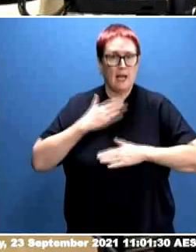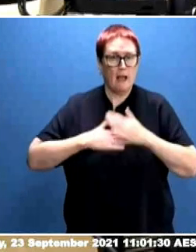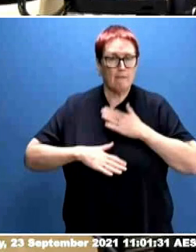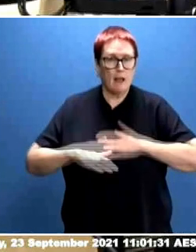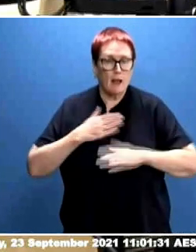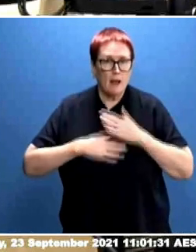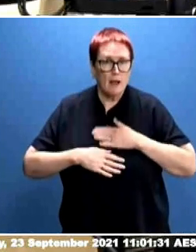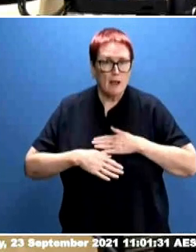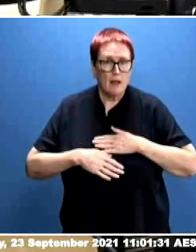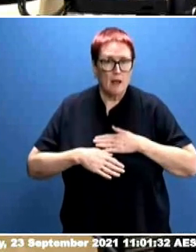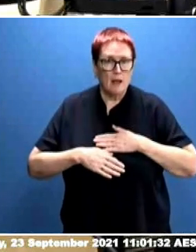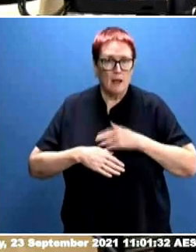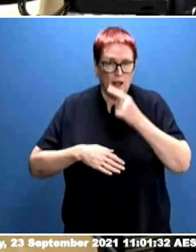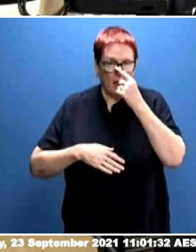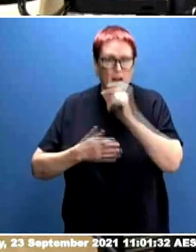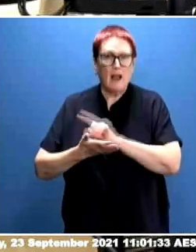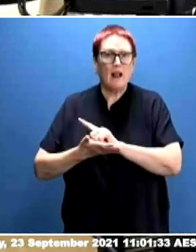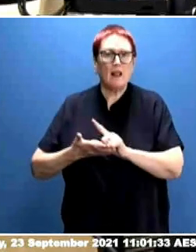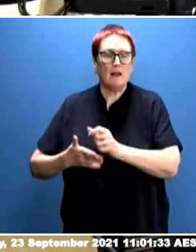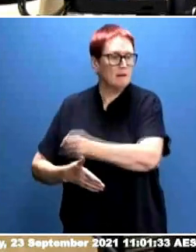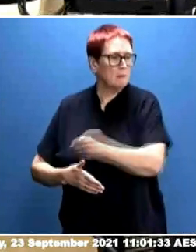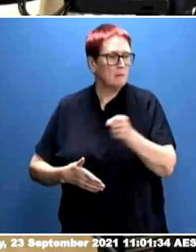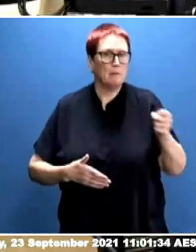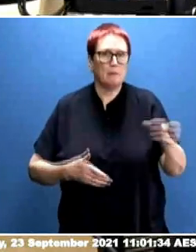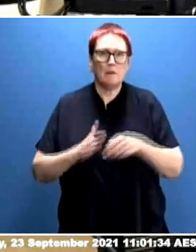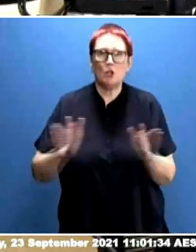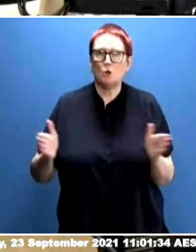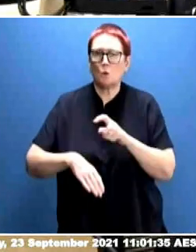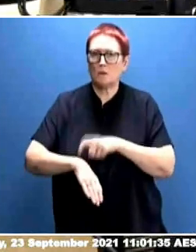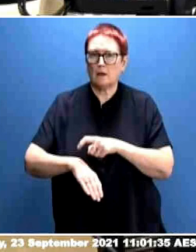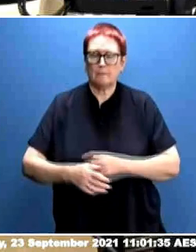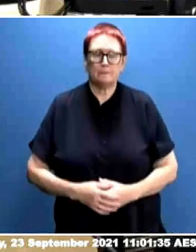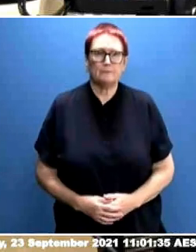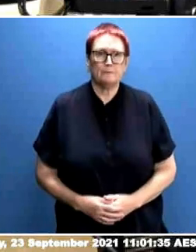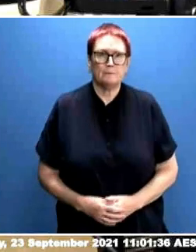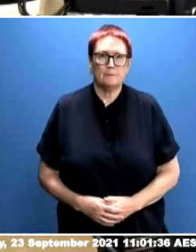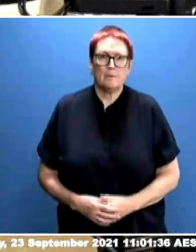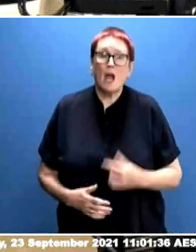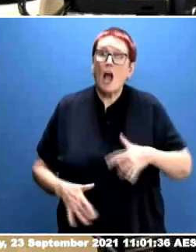so that the child could be released in a short timeframe? It would be considered to be a more intensive response,